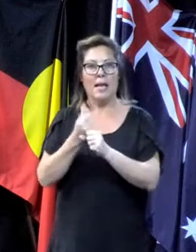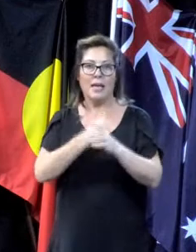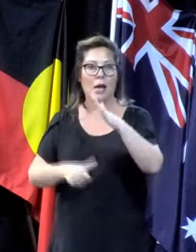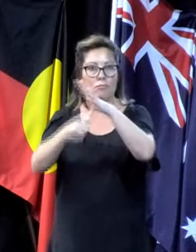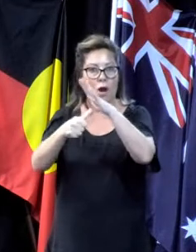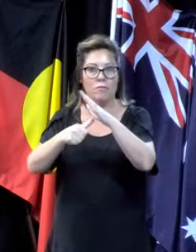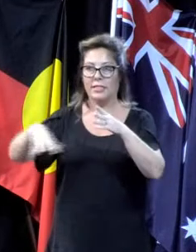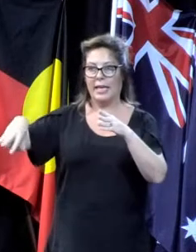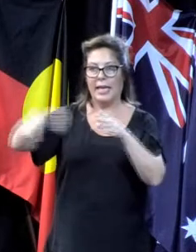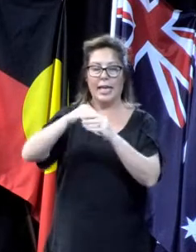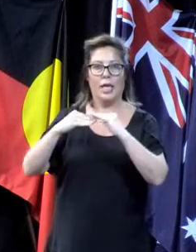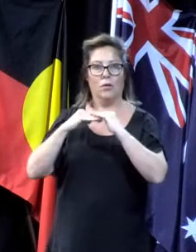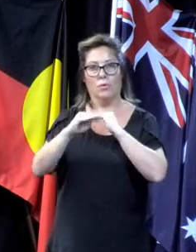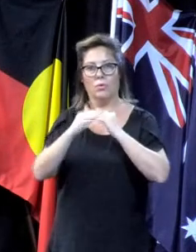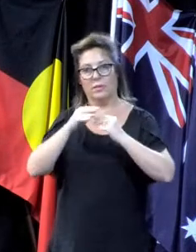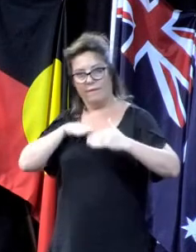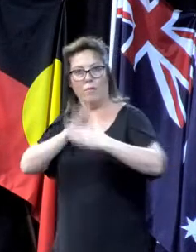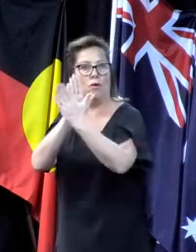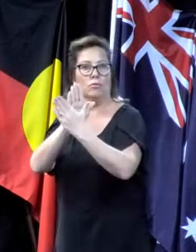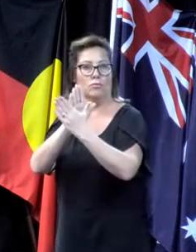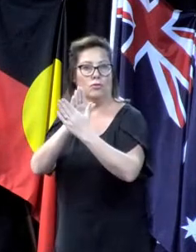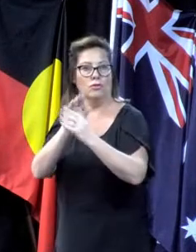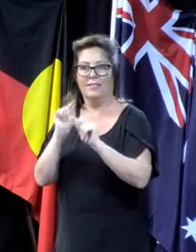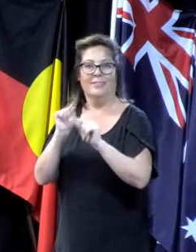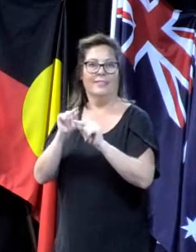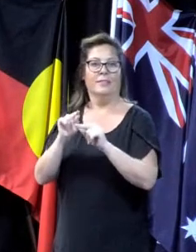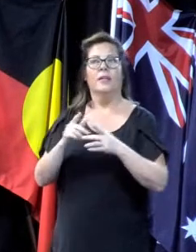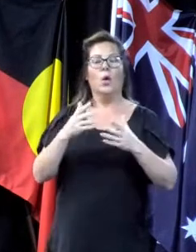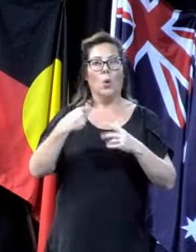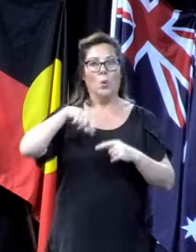And I believe that - we believe that every child can learn.